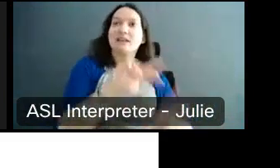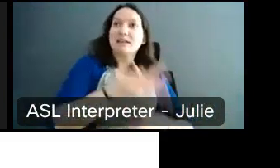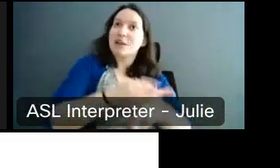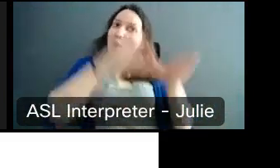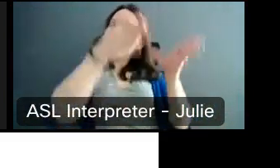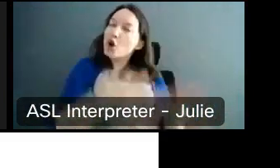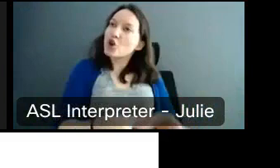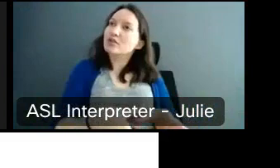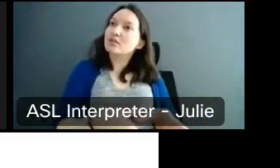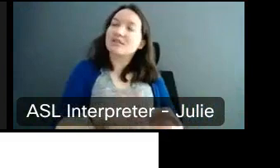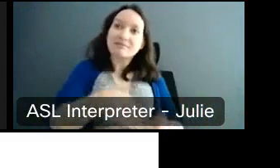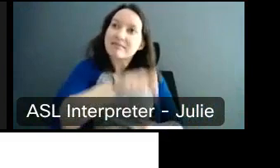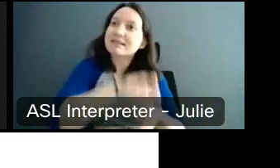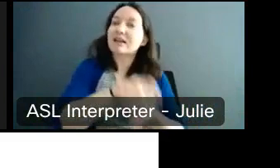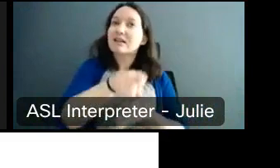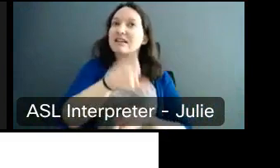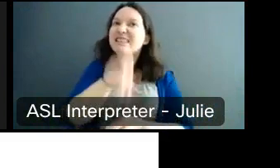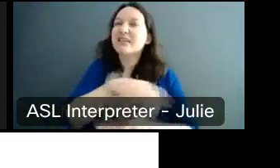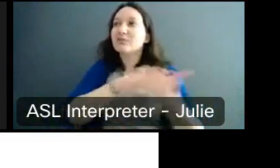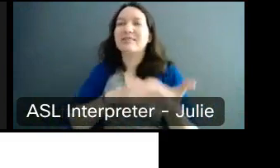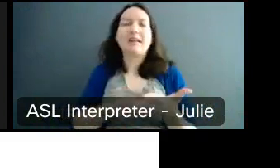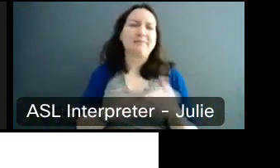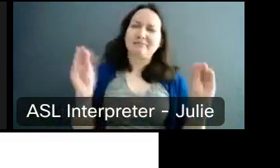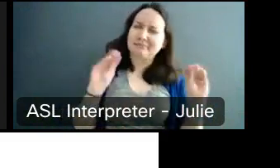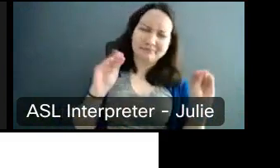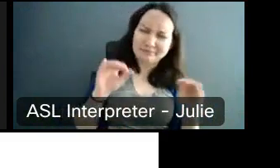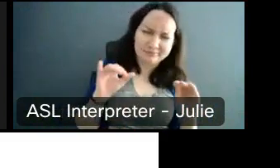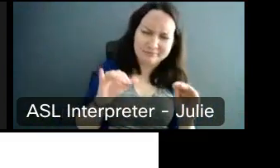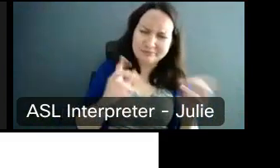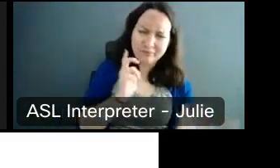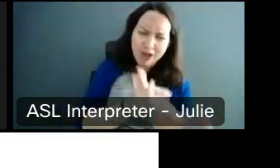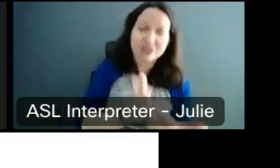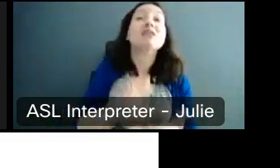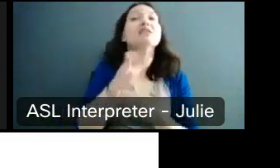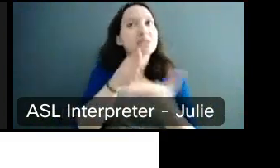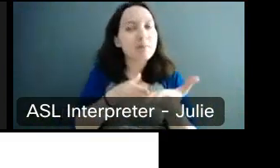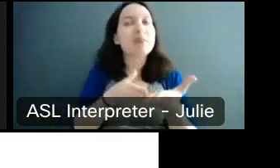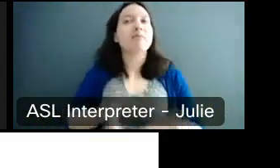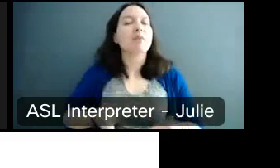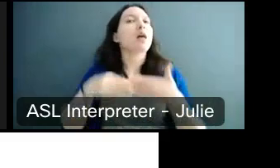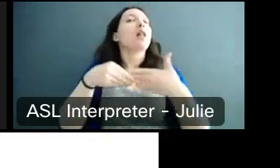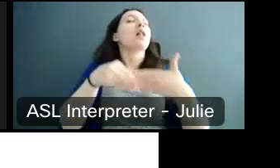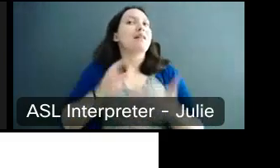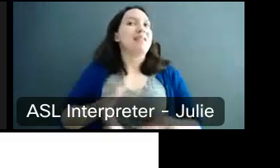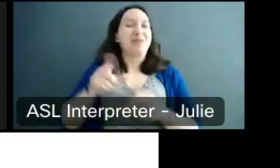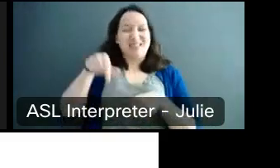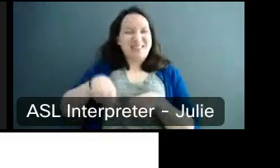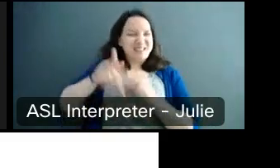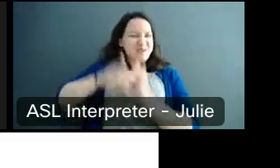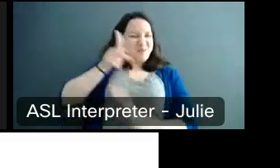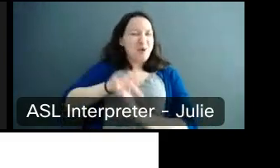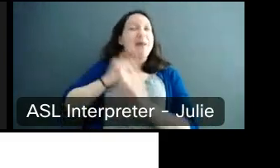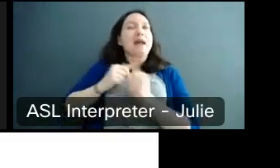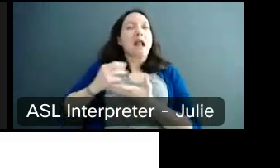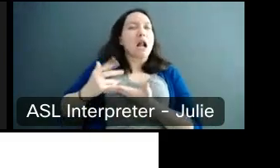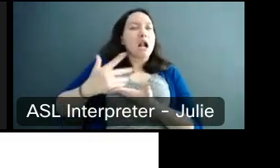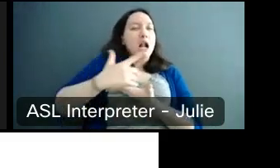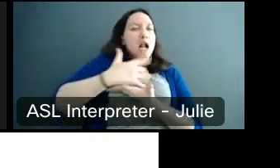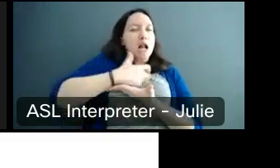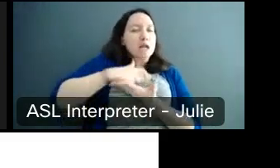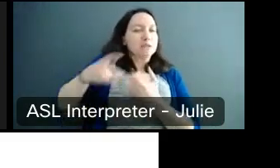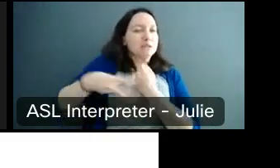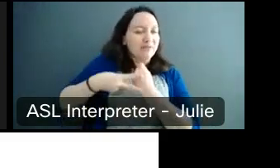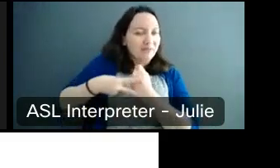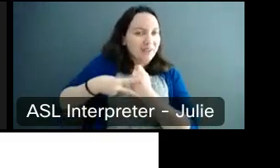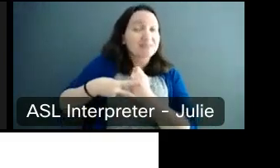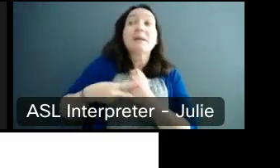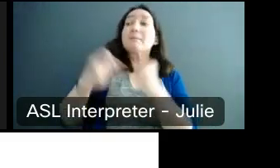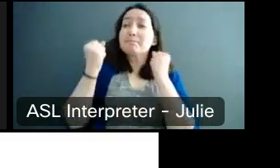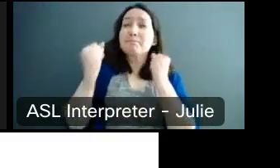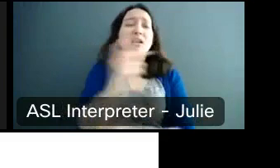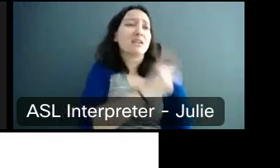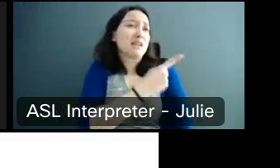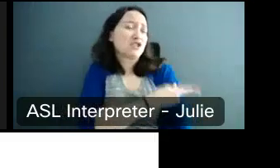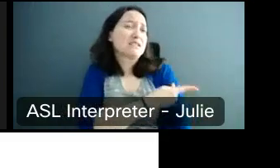Do exactly what they need nothing is quite like that, but some of them at least allow us like this program to accrue the savings. But many of our patients still are in fee for service.